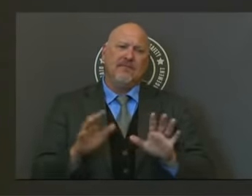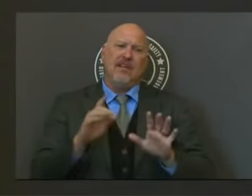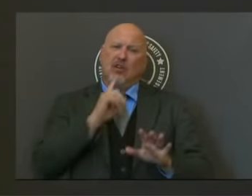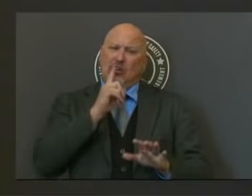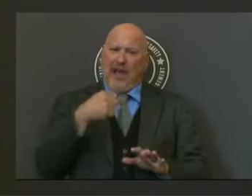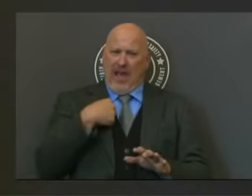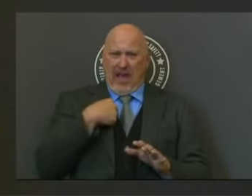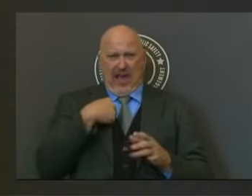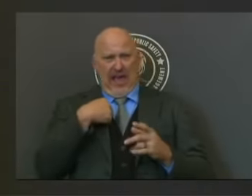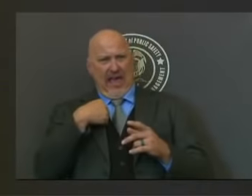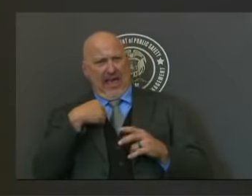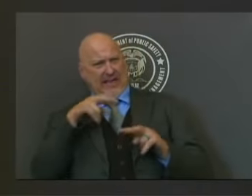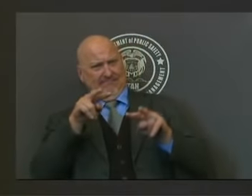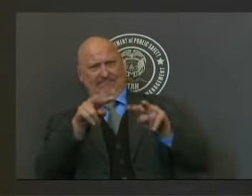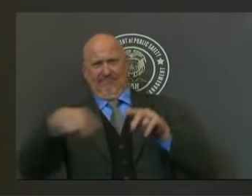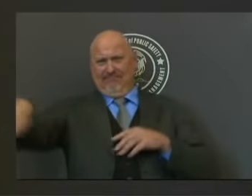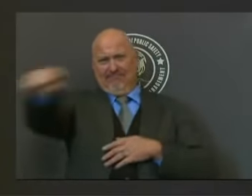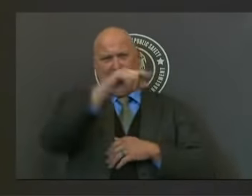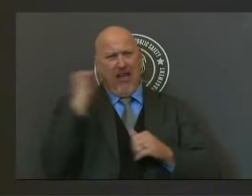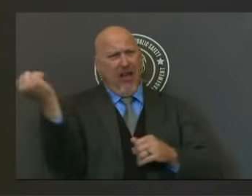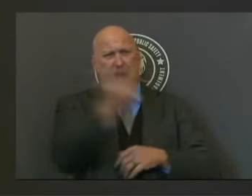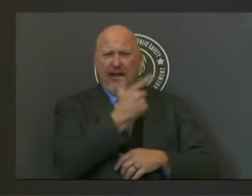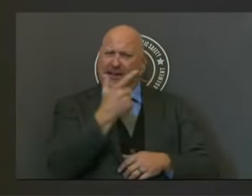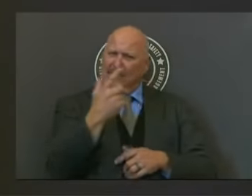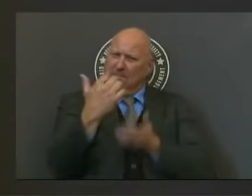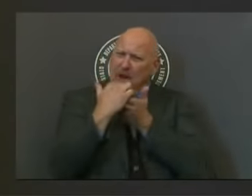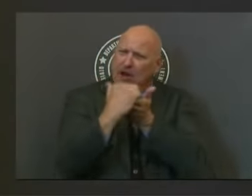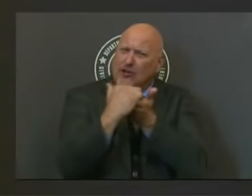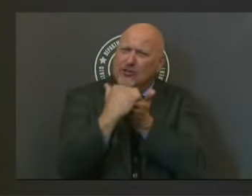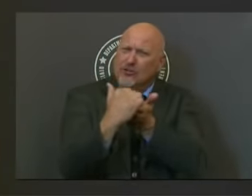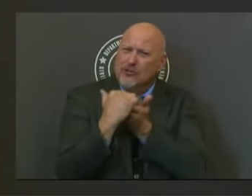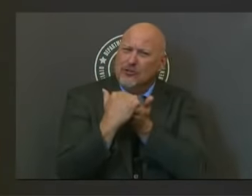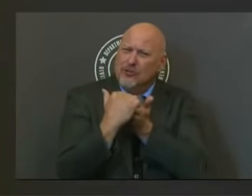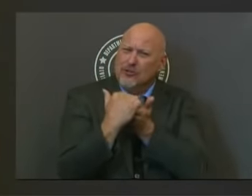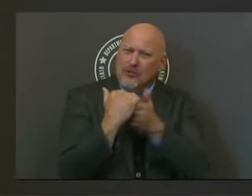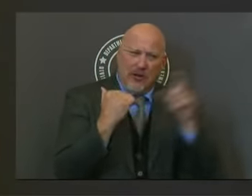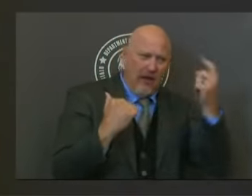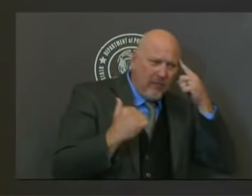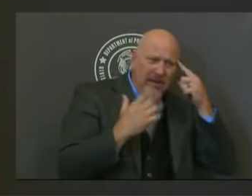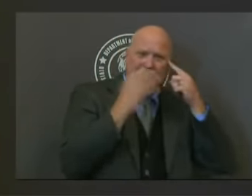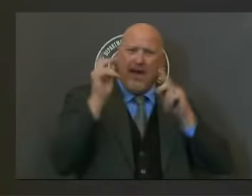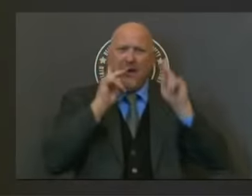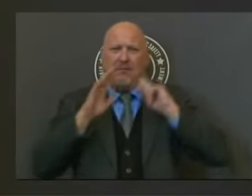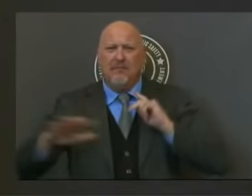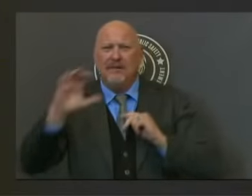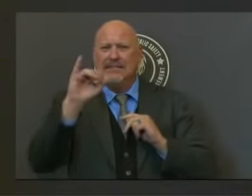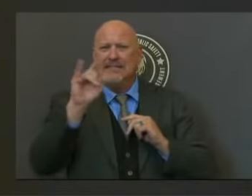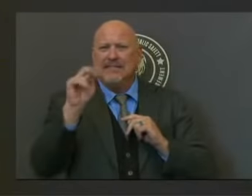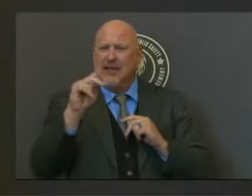and these principles is greatly appreciated and it will make a